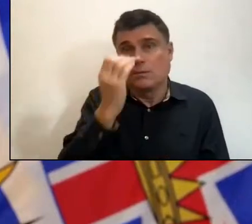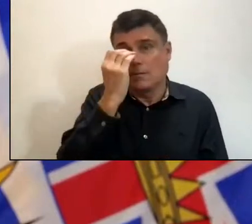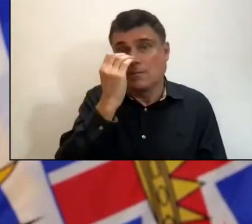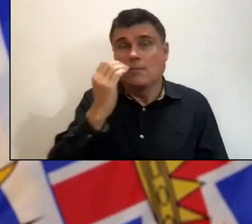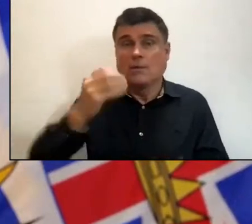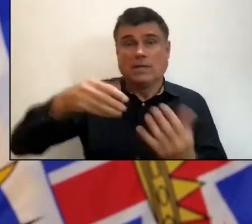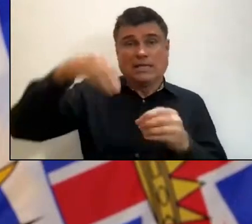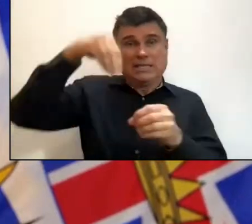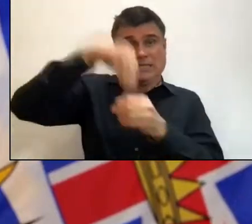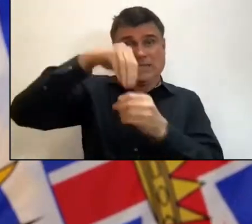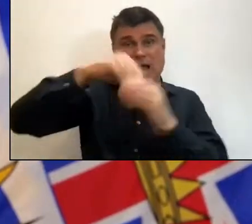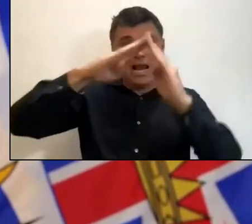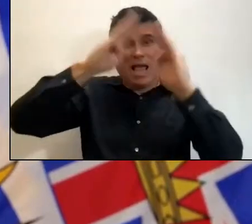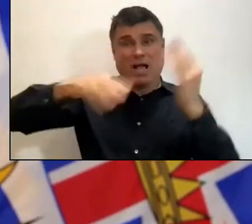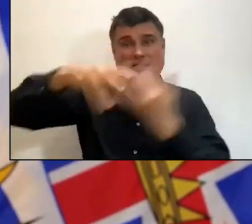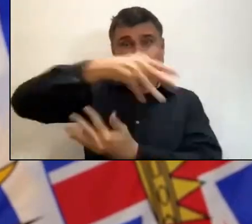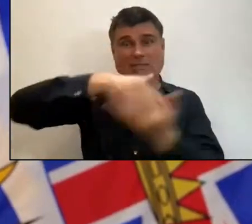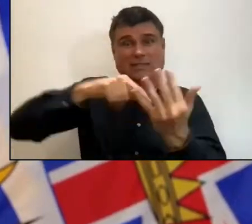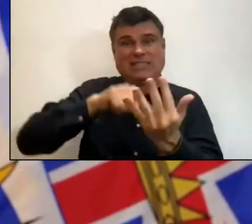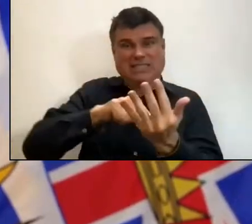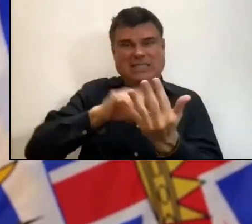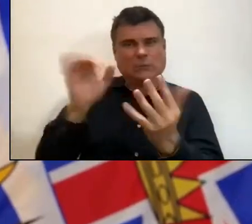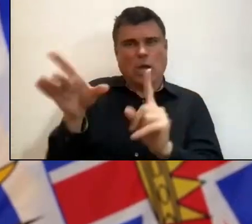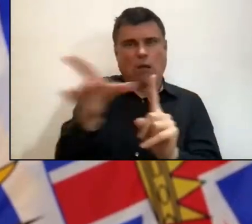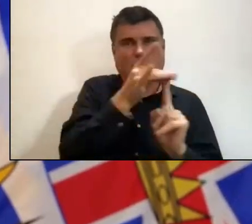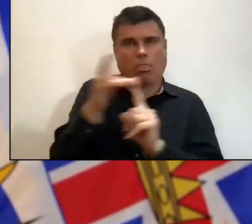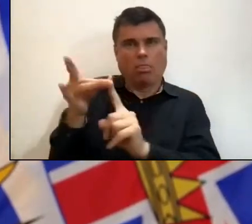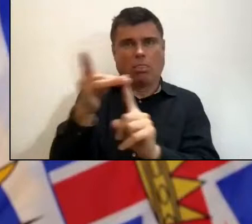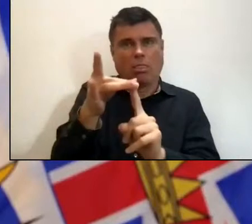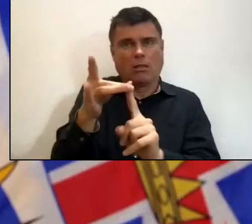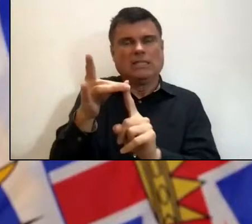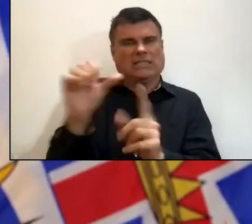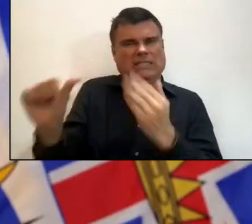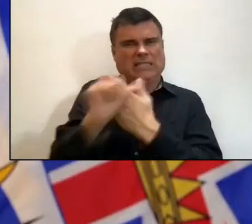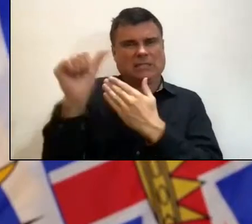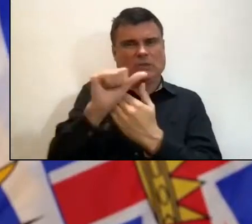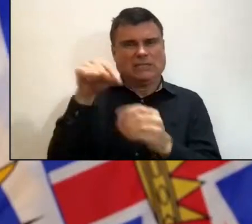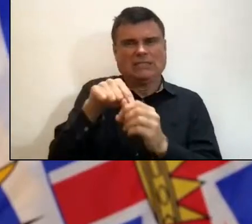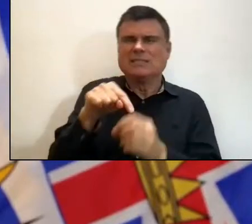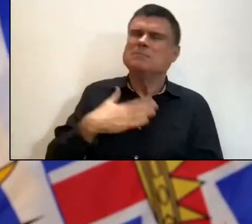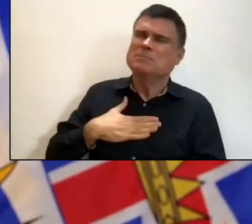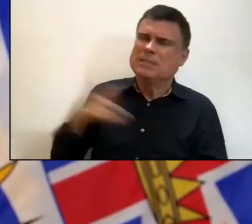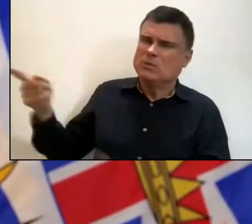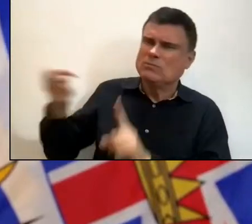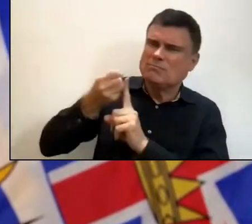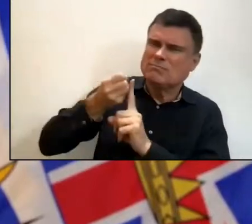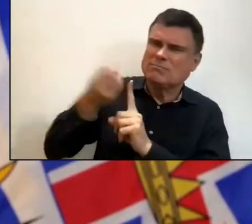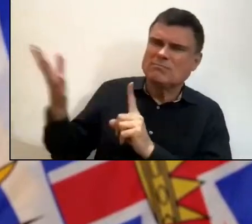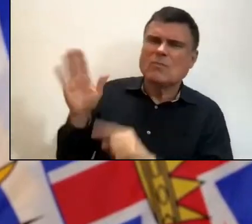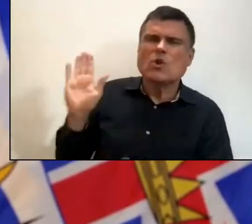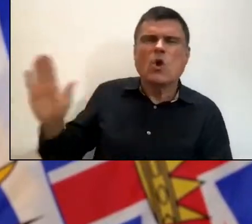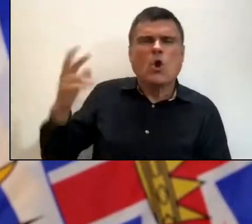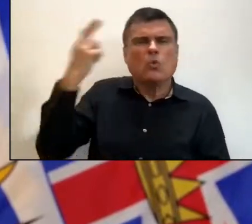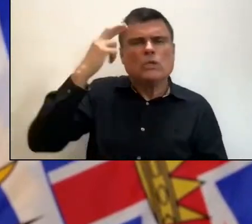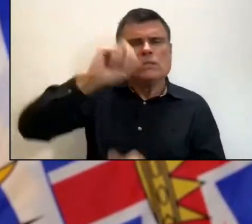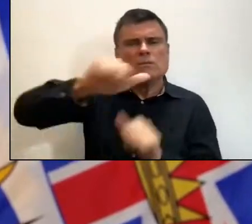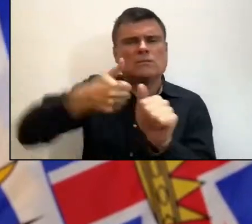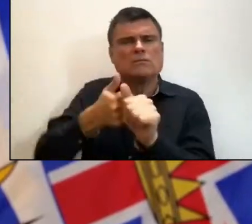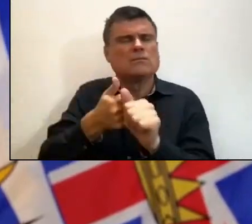are where people are at the most risk. Can you explain to me the